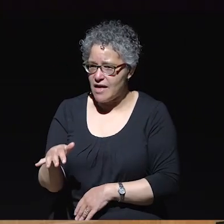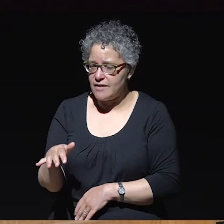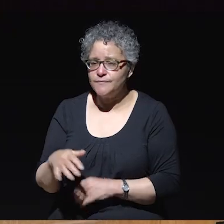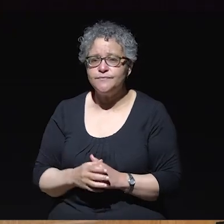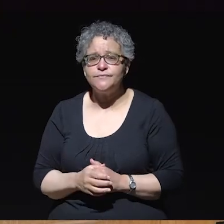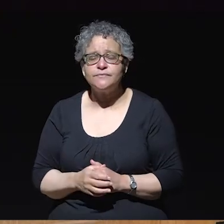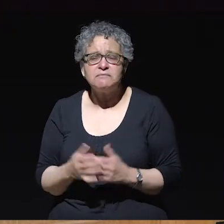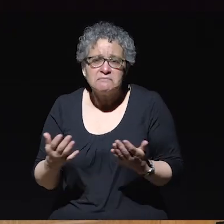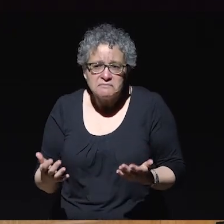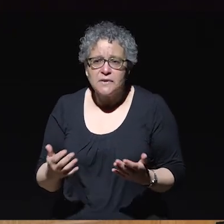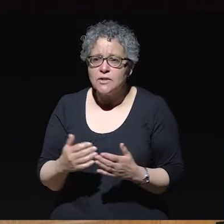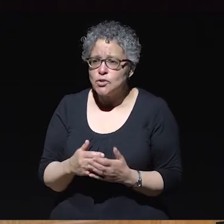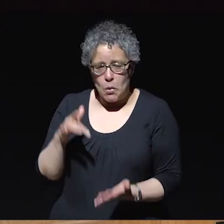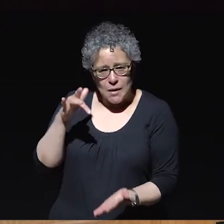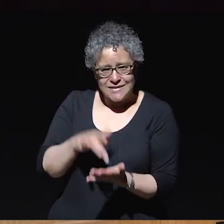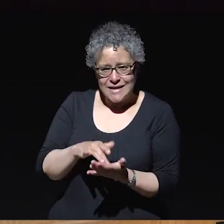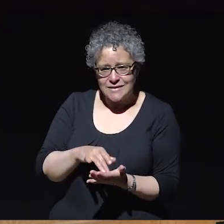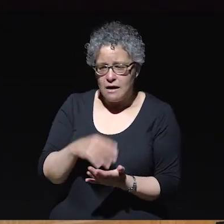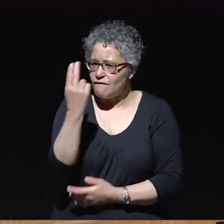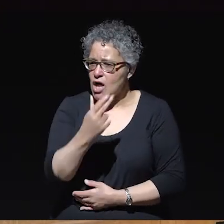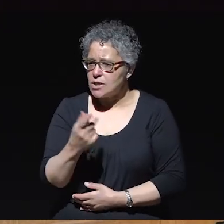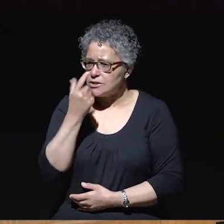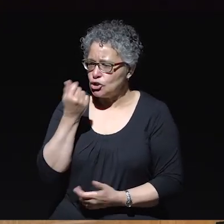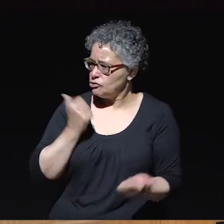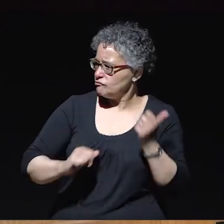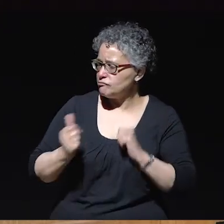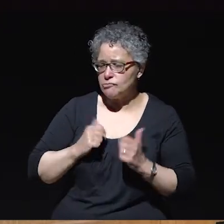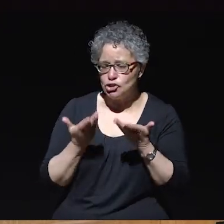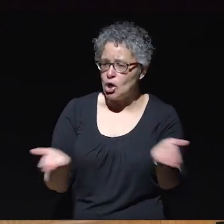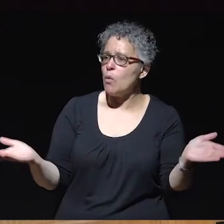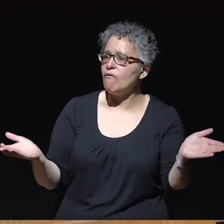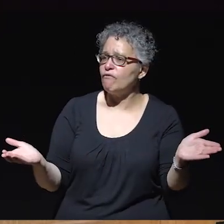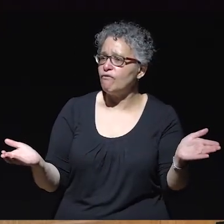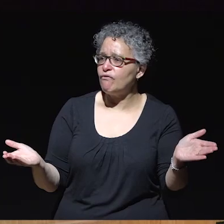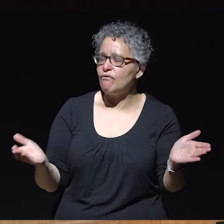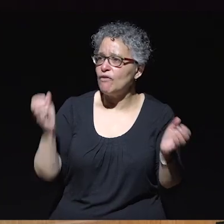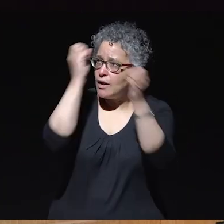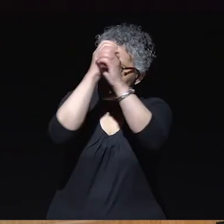So, it was very much a centre for the artist to show off. And as you came through the door, one can imagine there's 'The Blue Boy',